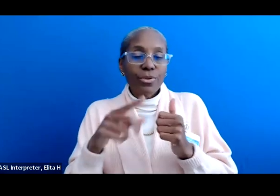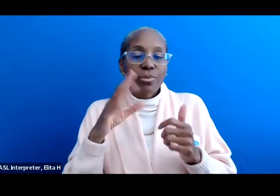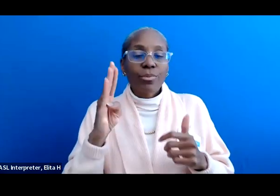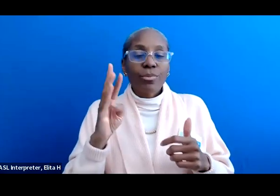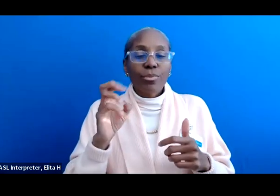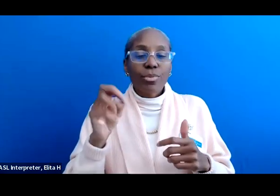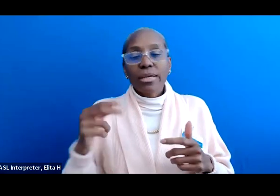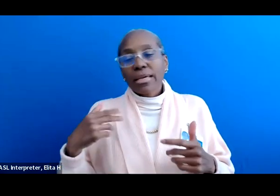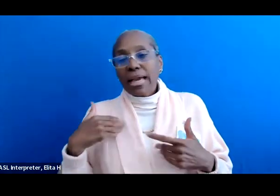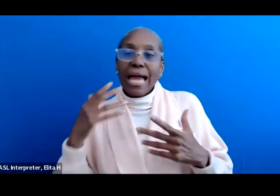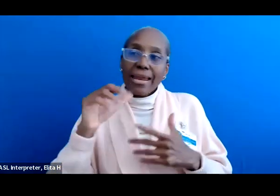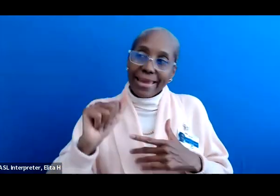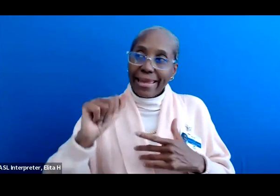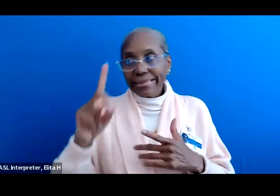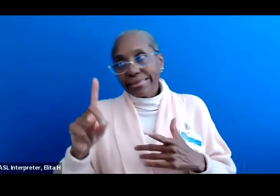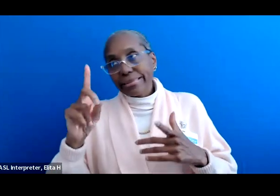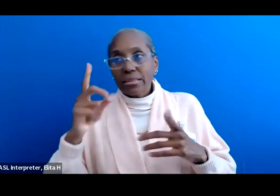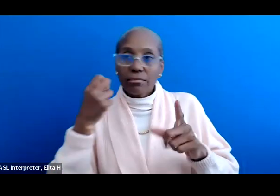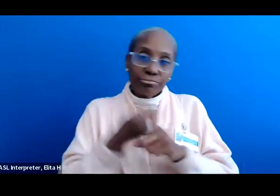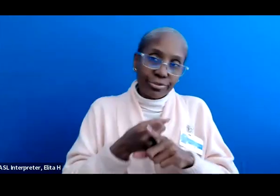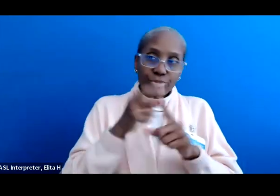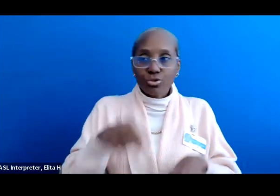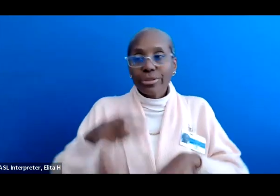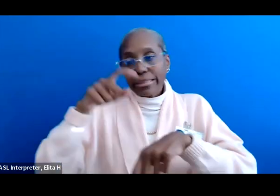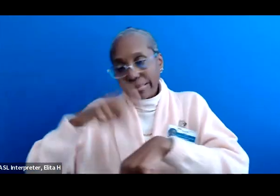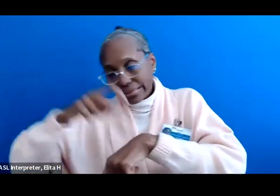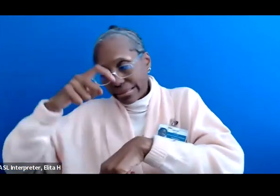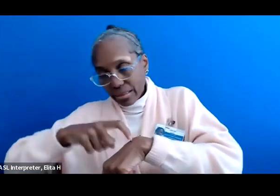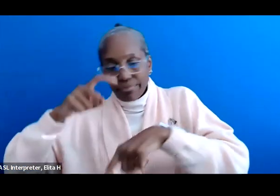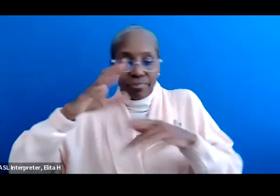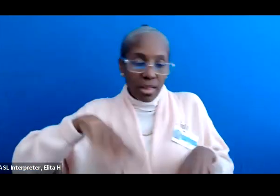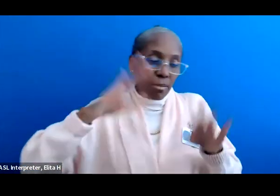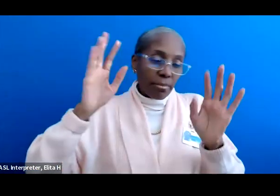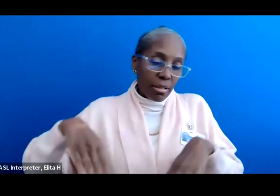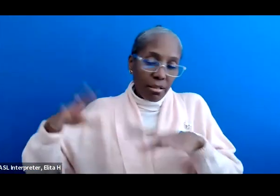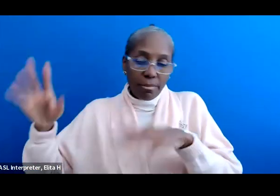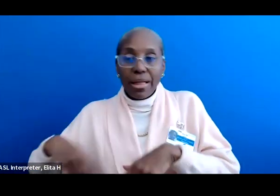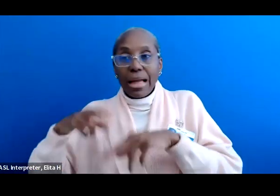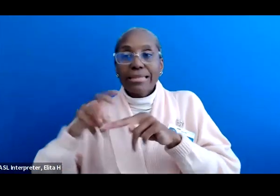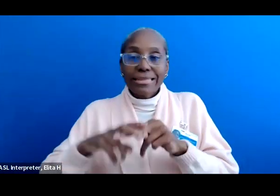“I had an AD episode at such and so time, and I sat up and it went away." Or